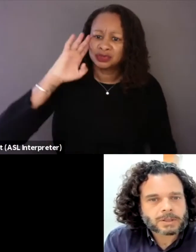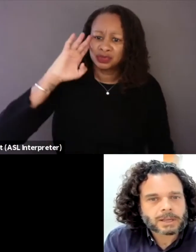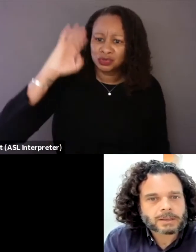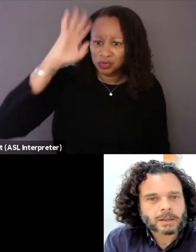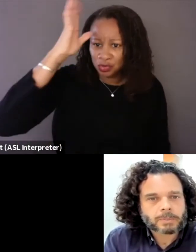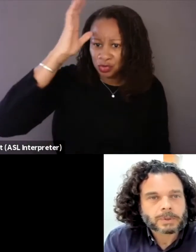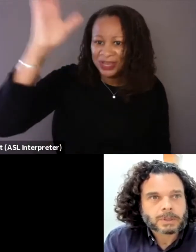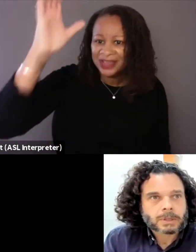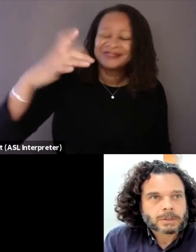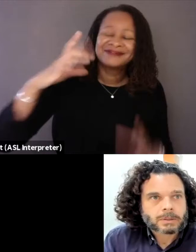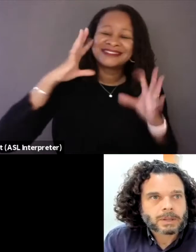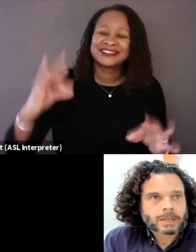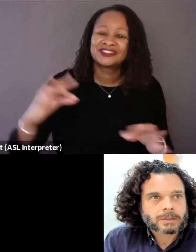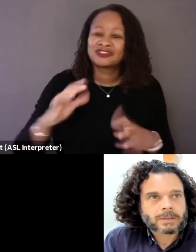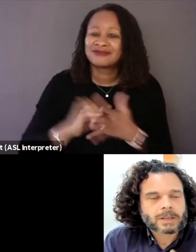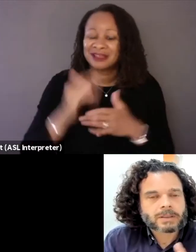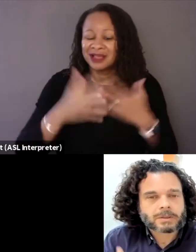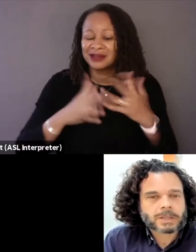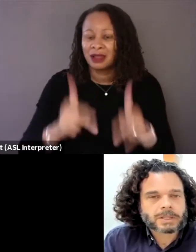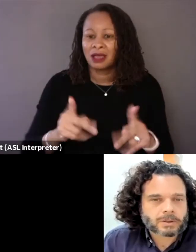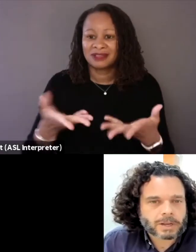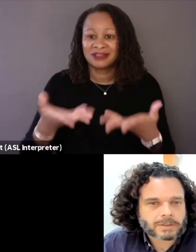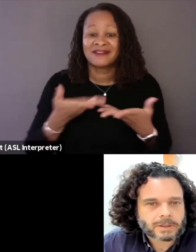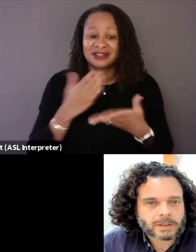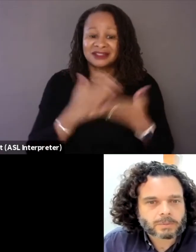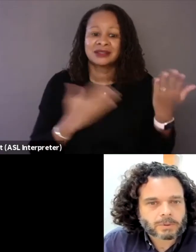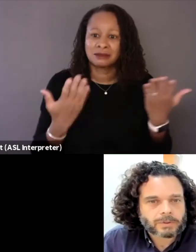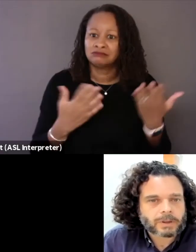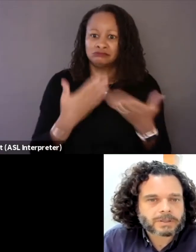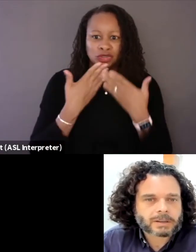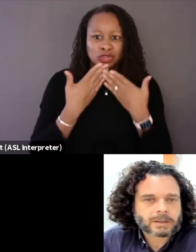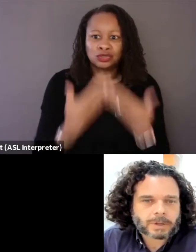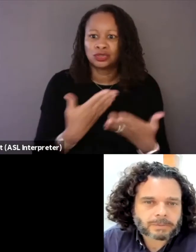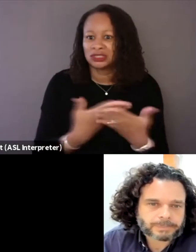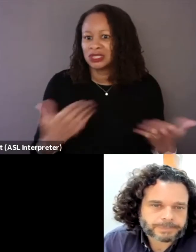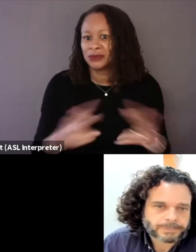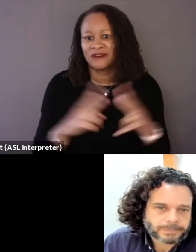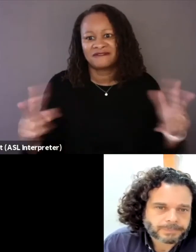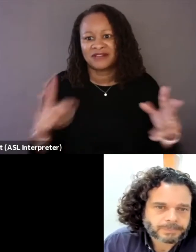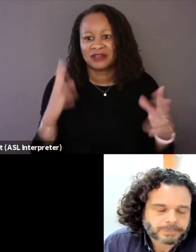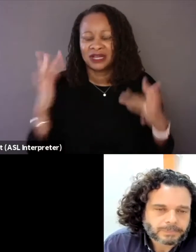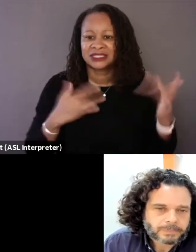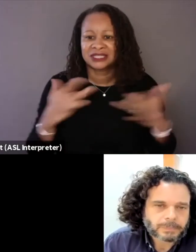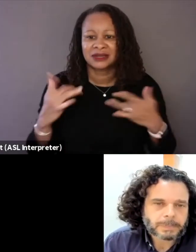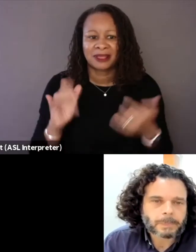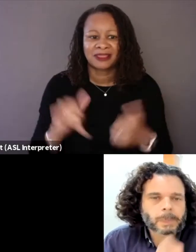that ended up like giving us some Easter eggs that I think we were very excited about. Yeah. I was going to ask you that very question.